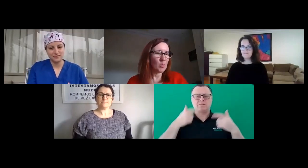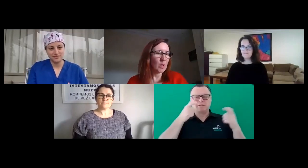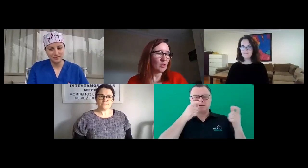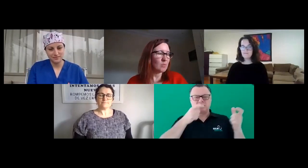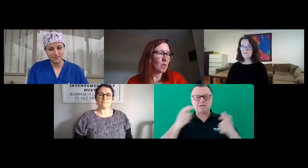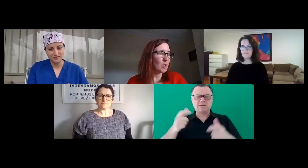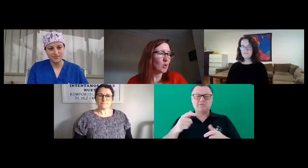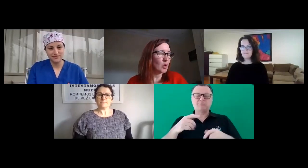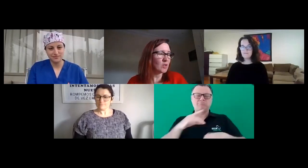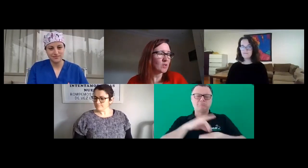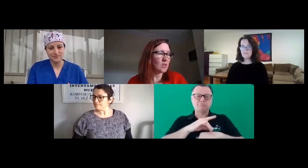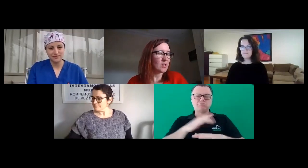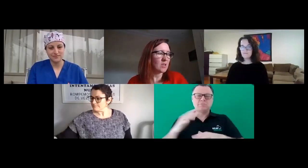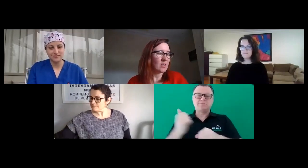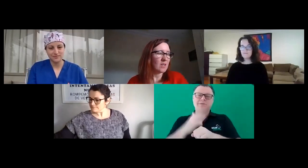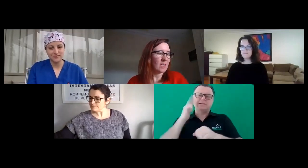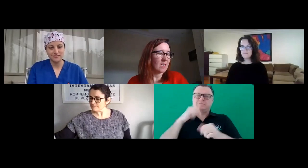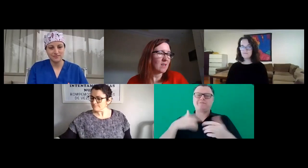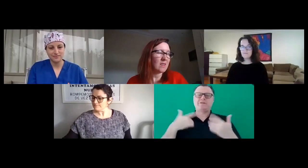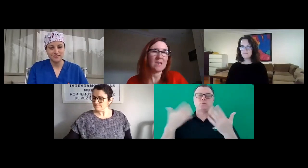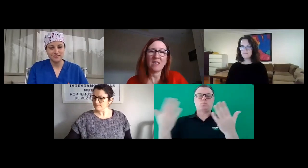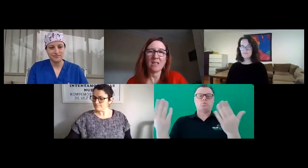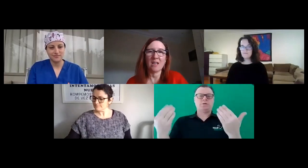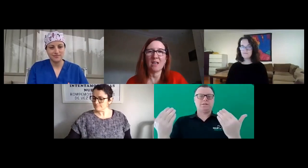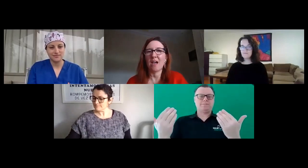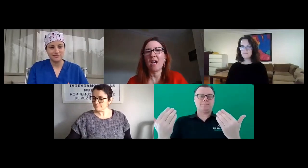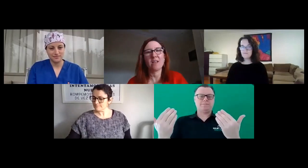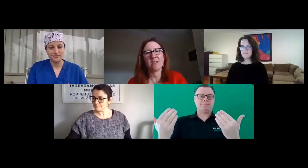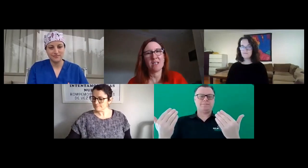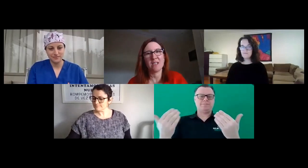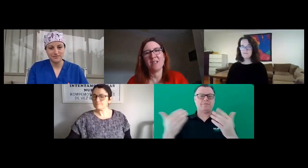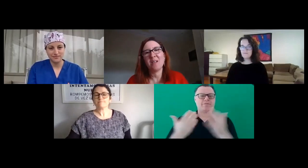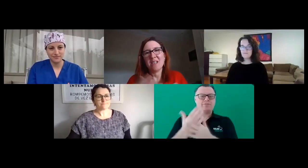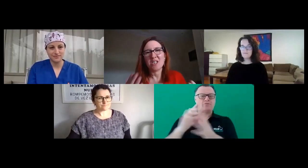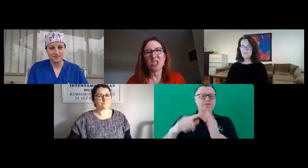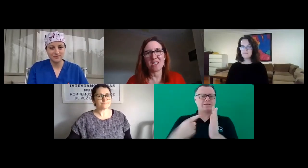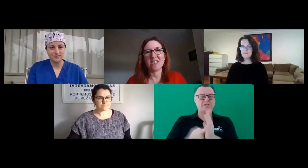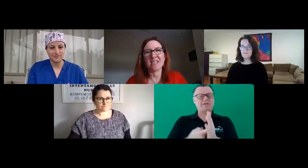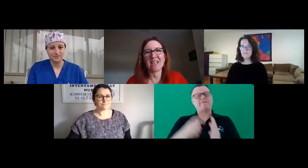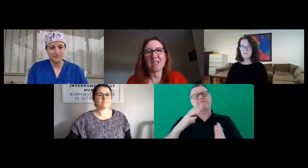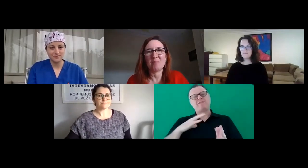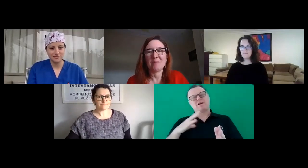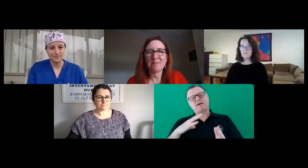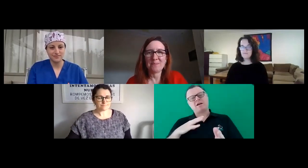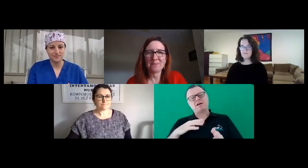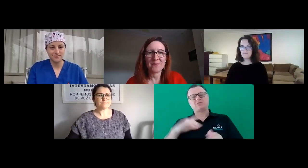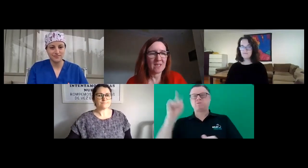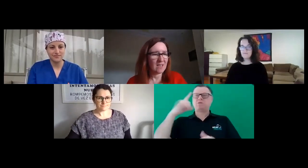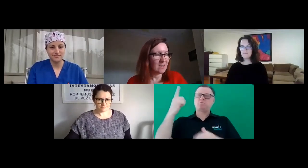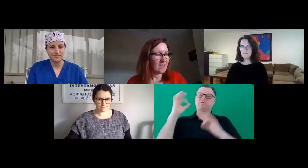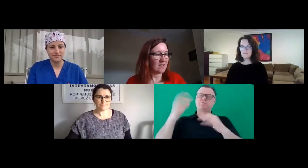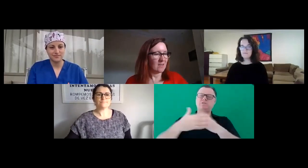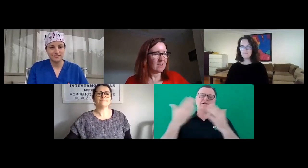welcome across the uh other than just today.